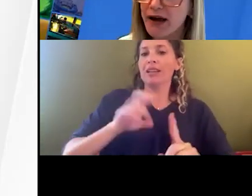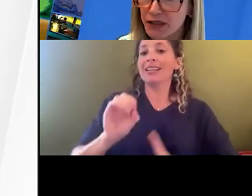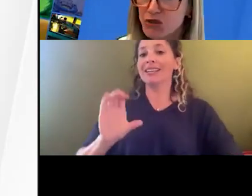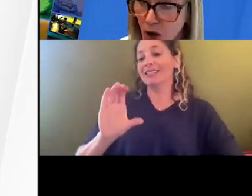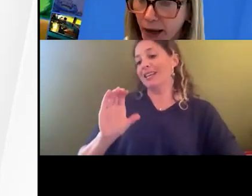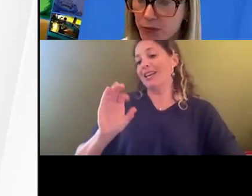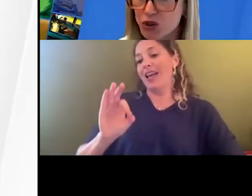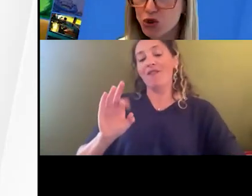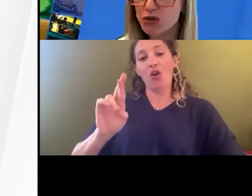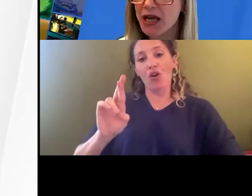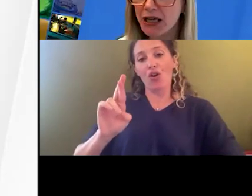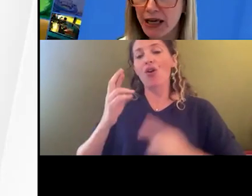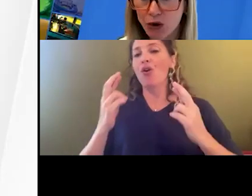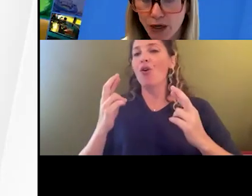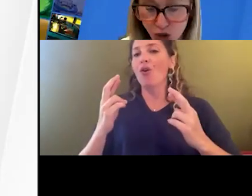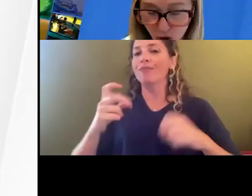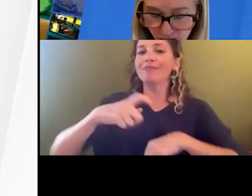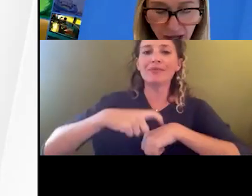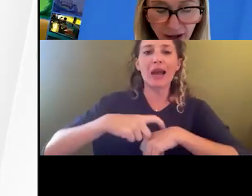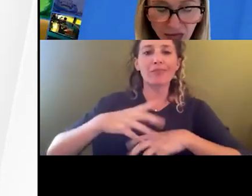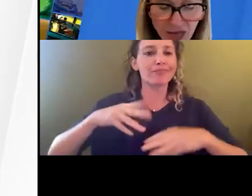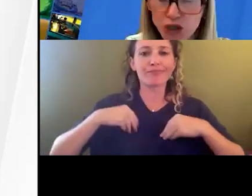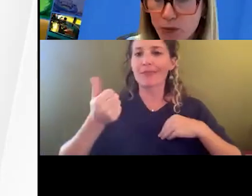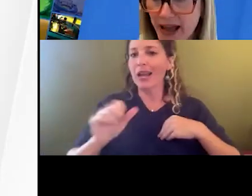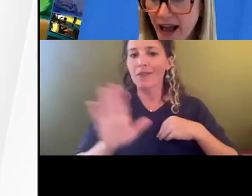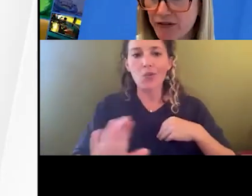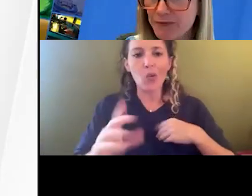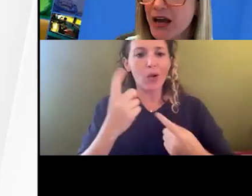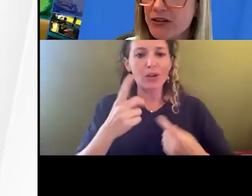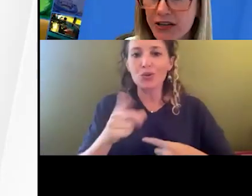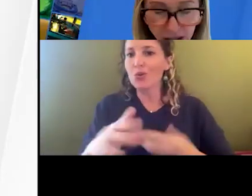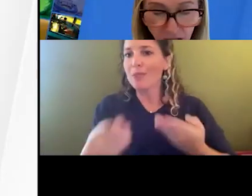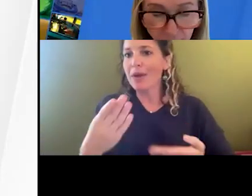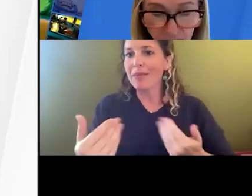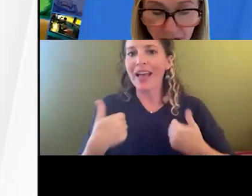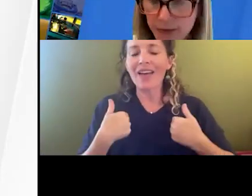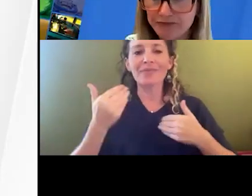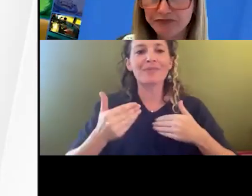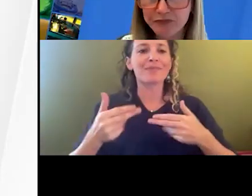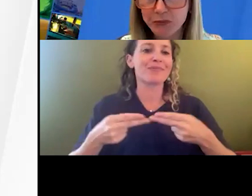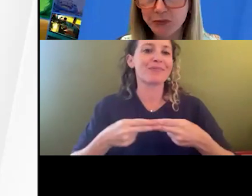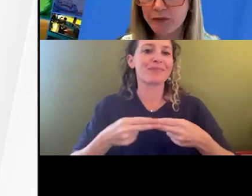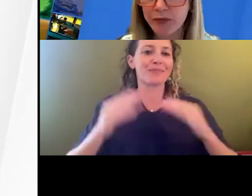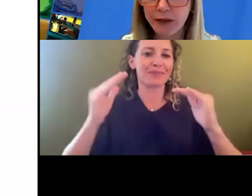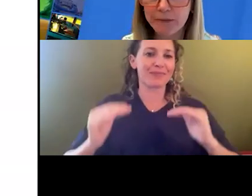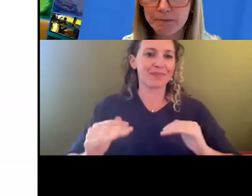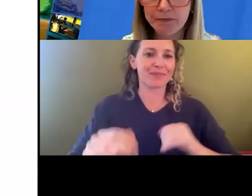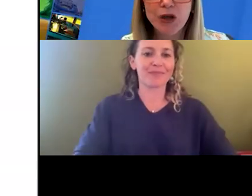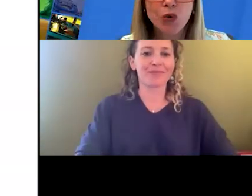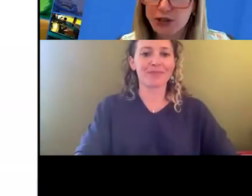have some time to take any questions that you may have. Next slide, please. Well,